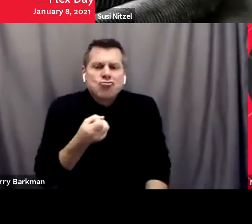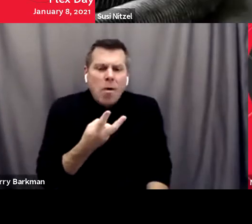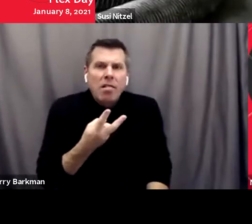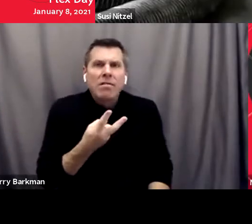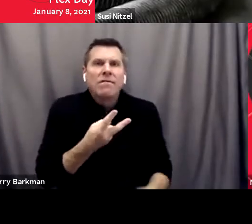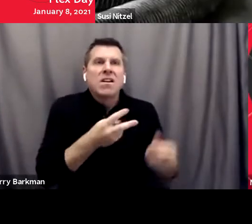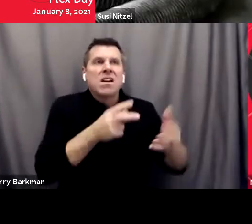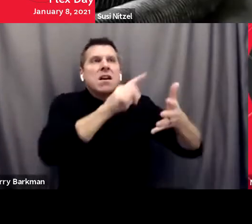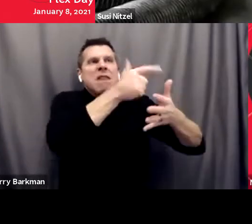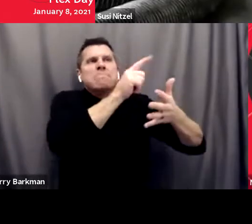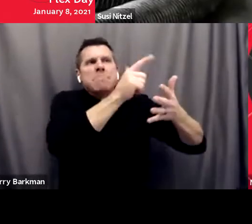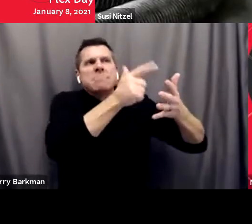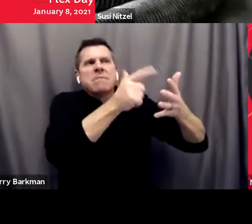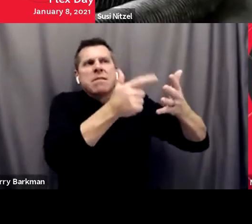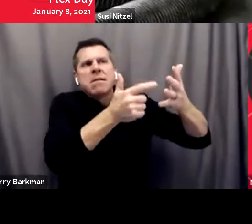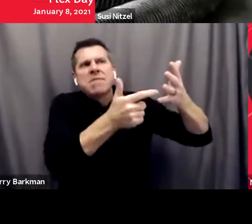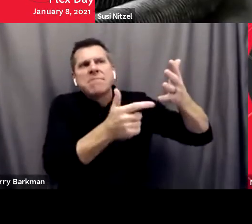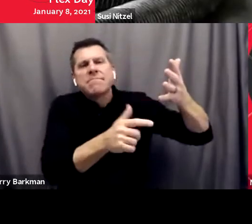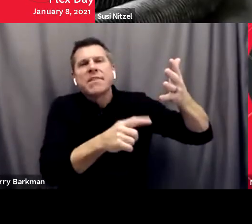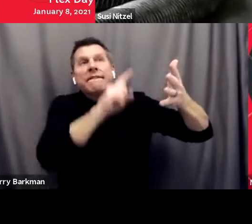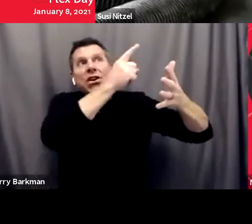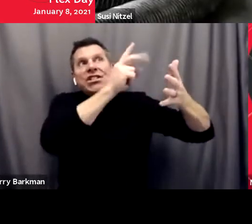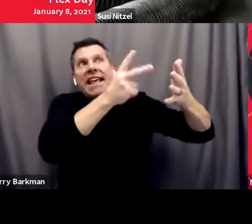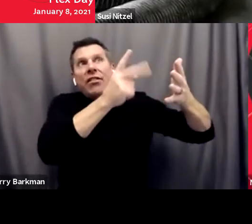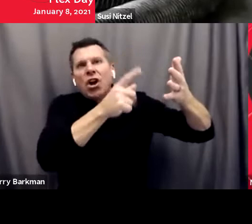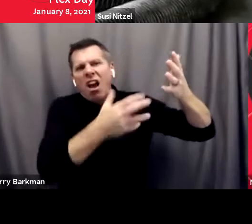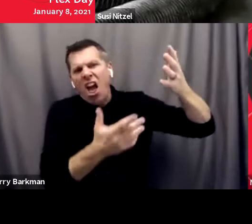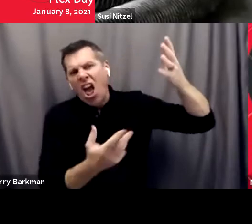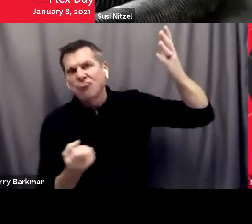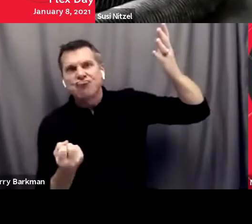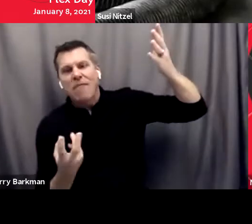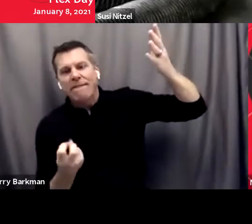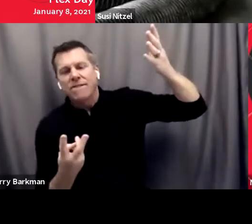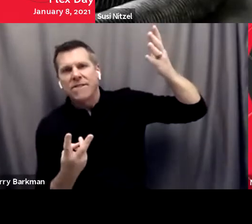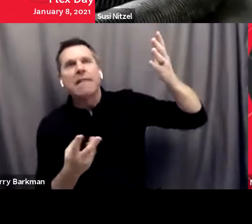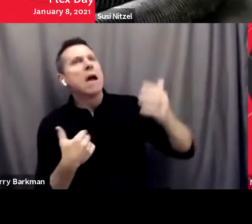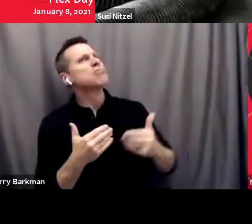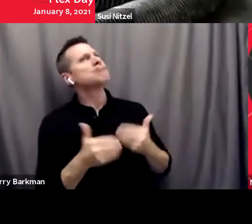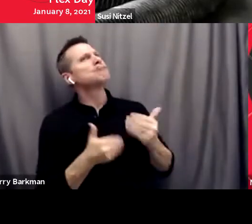be really terrific and it was going To do all these things and ring all these bells and all these whistles and peg at the end, as the